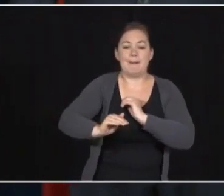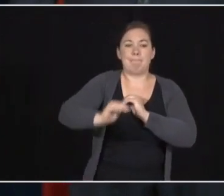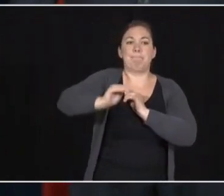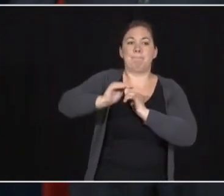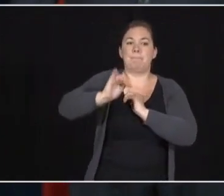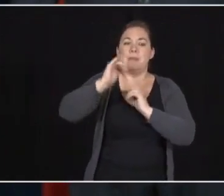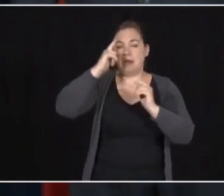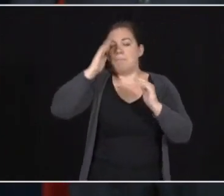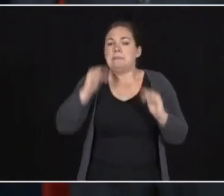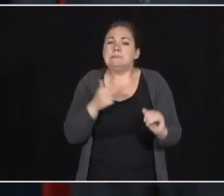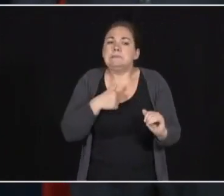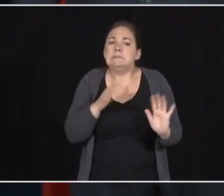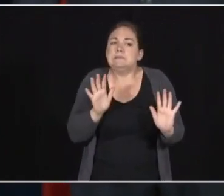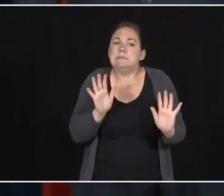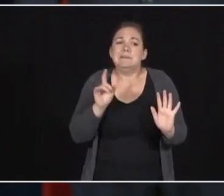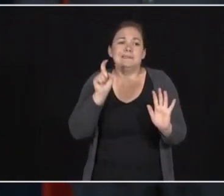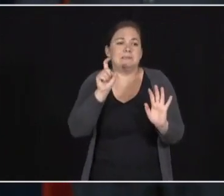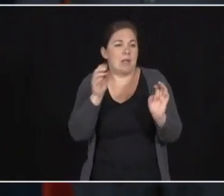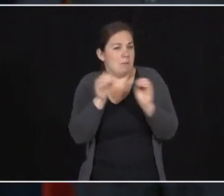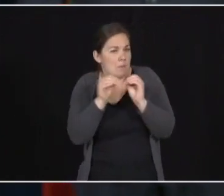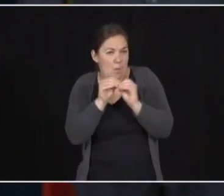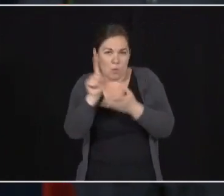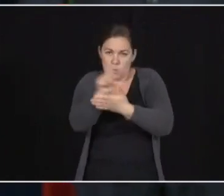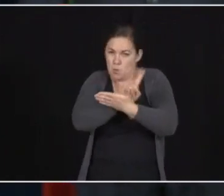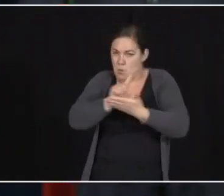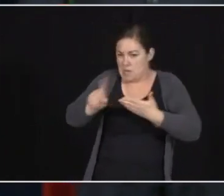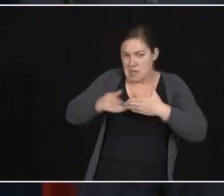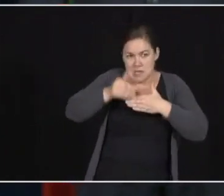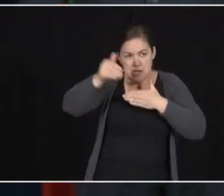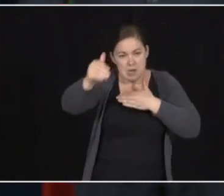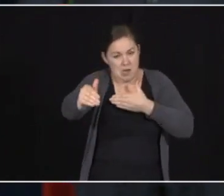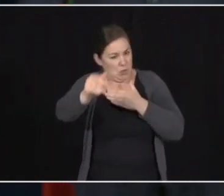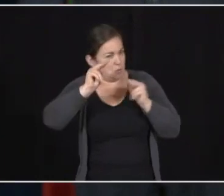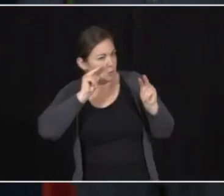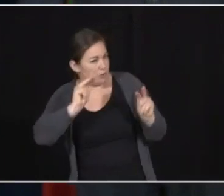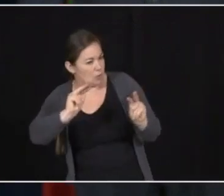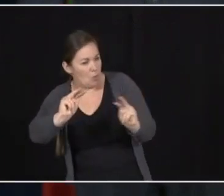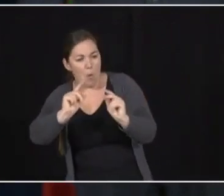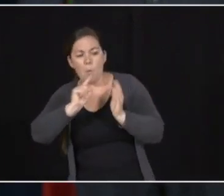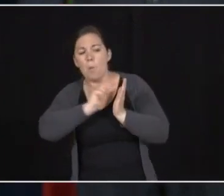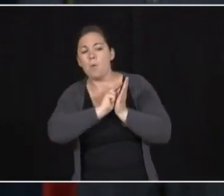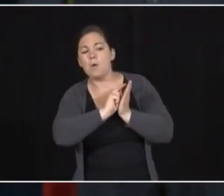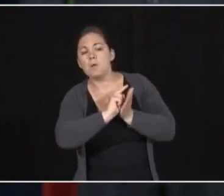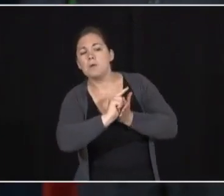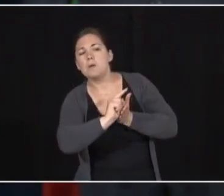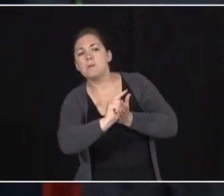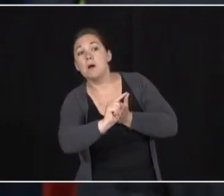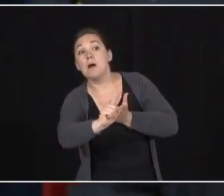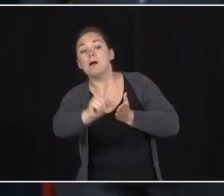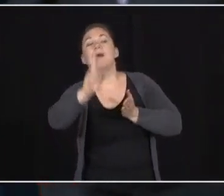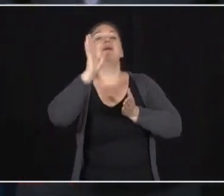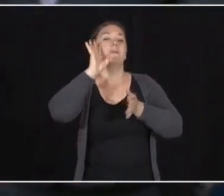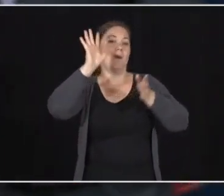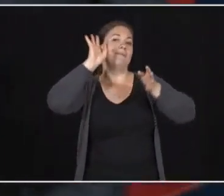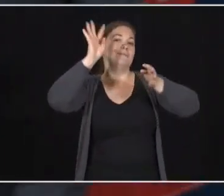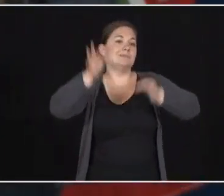But I think we still need to have another week at least go by to see the numbers before we can contemplate going into stage II. Next question.